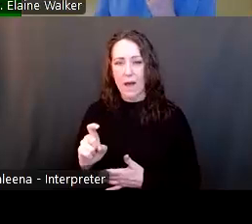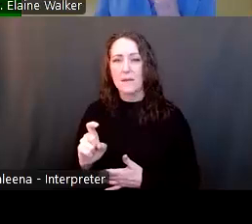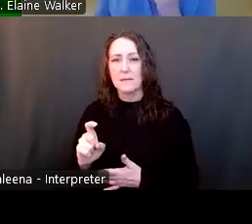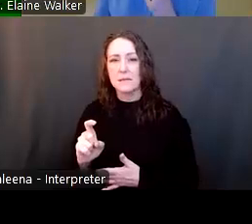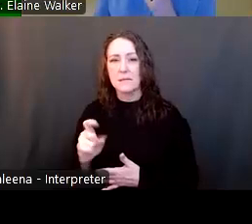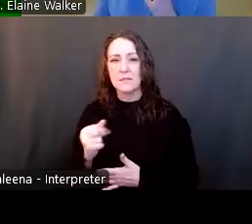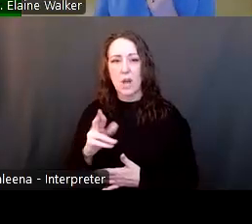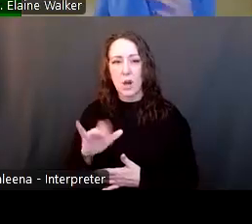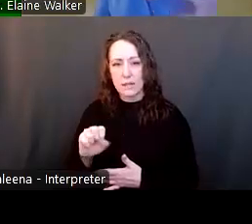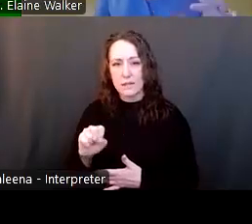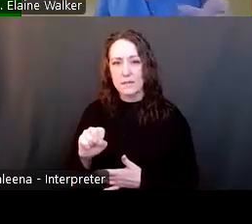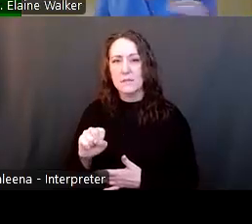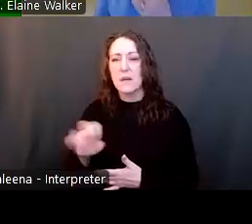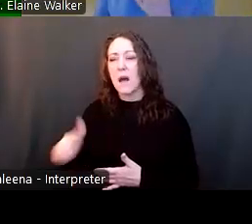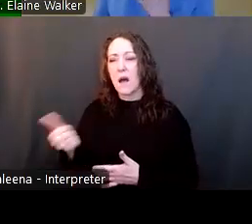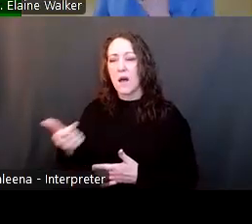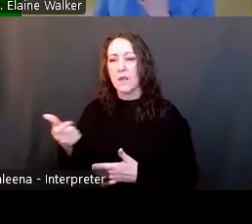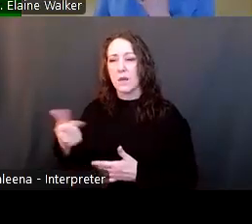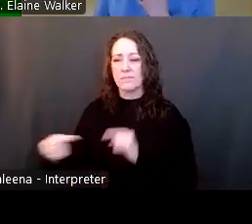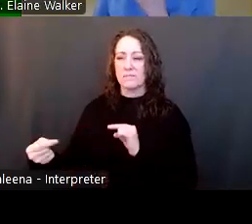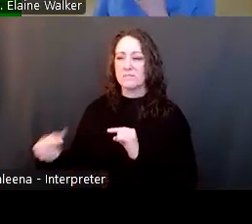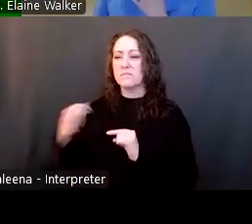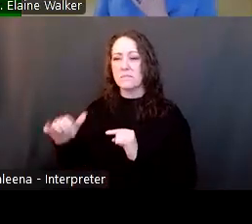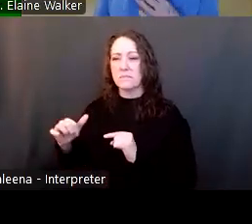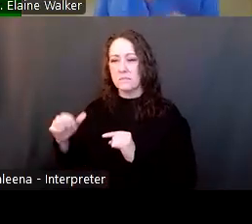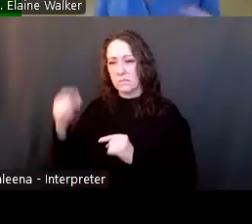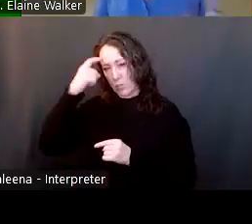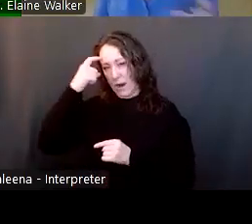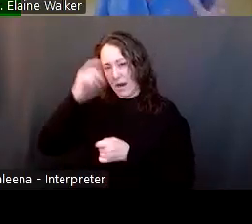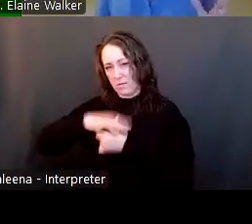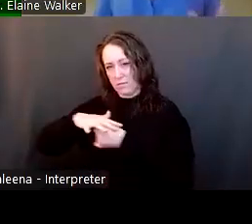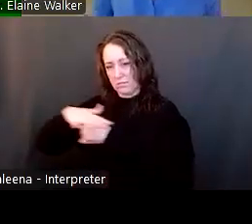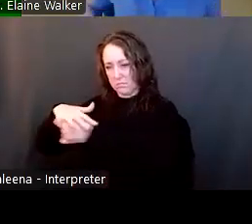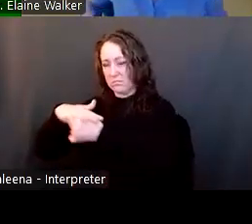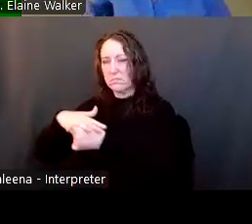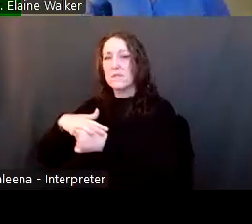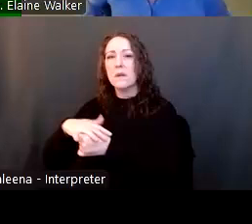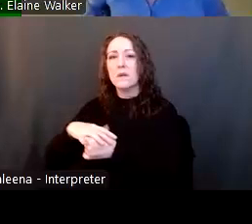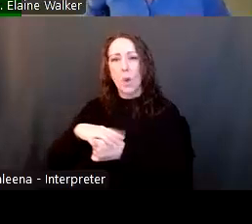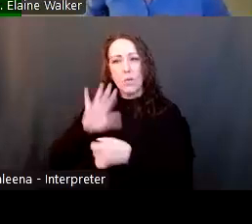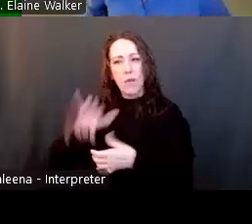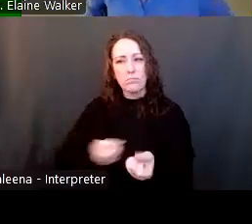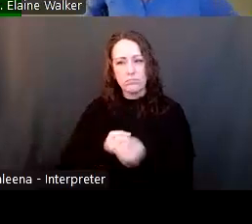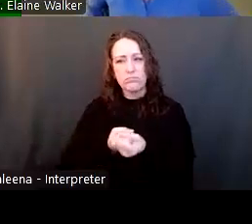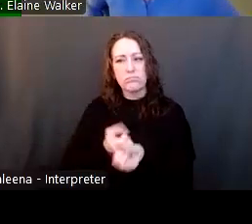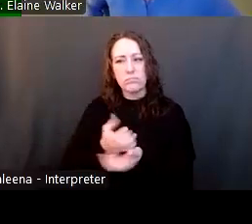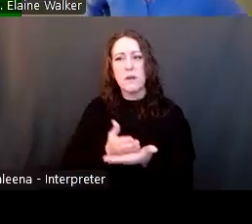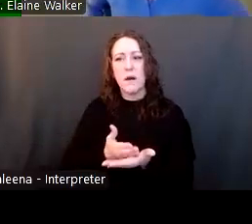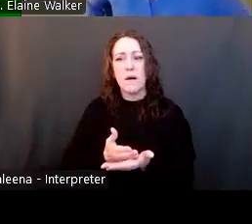some other adjacent brain regions so lending some support that these